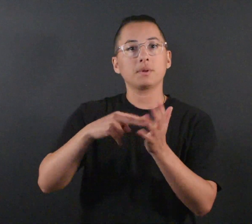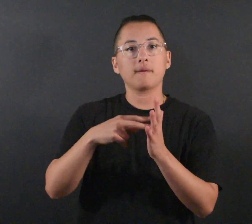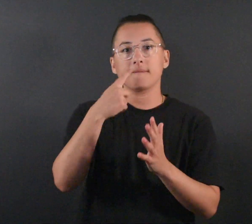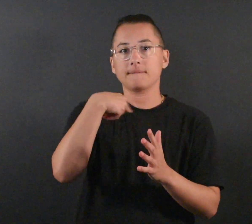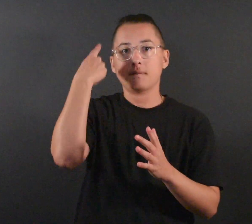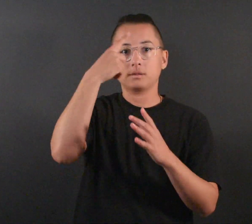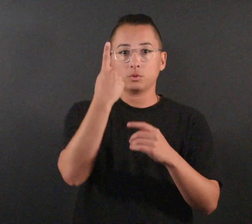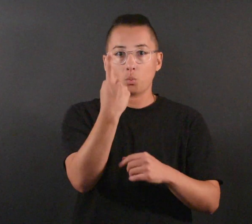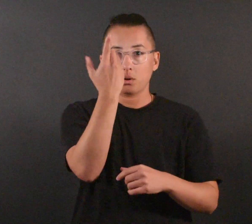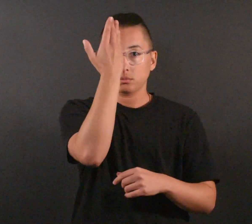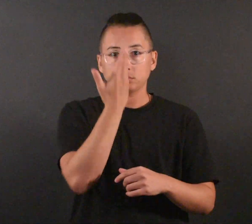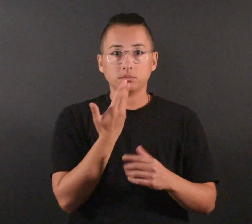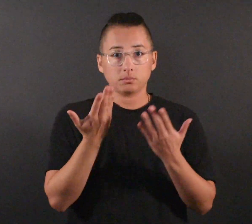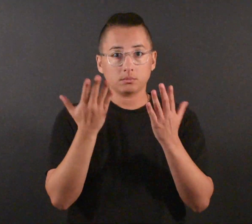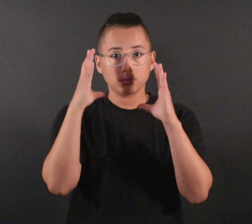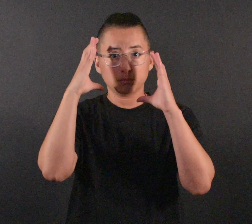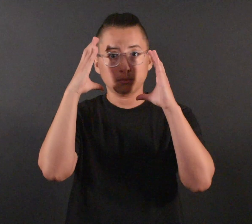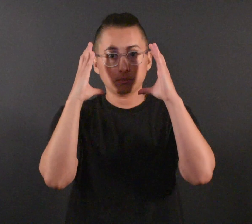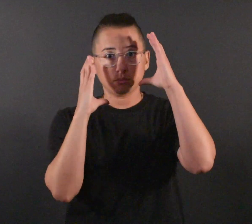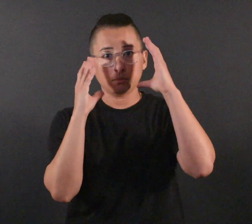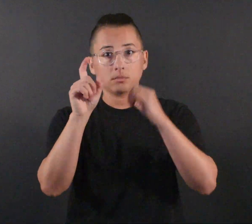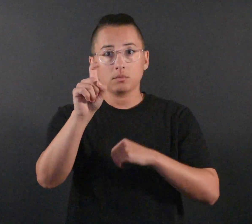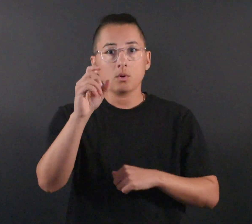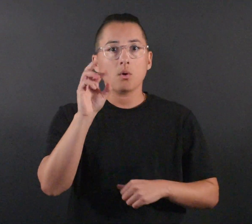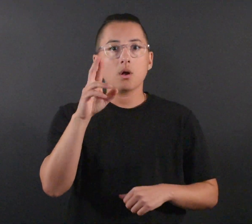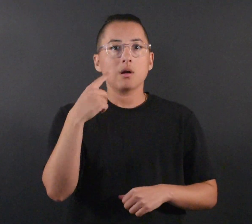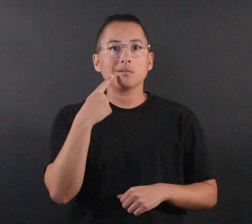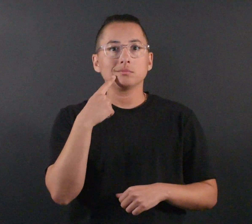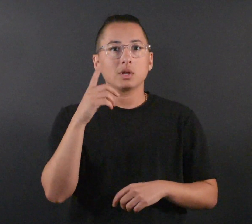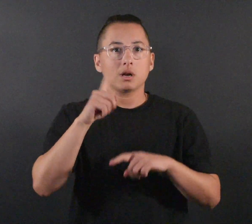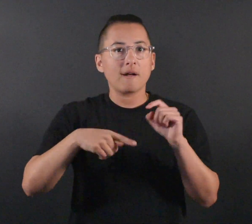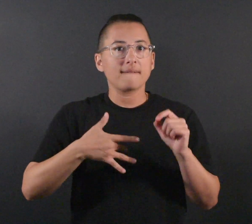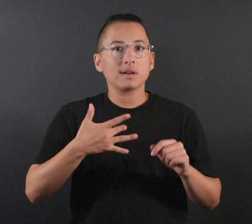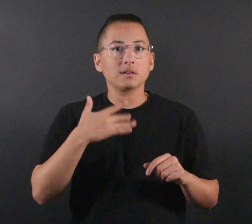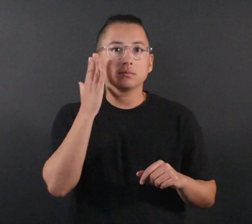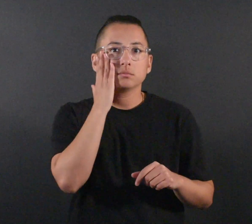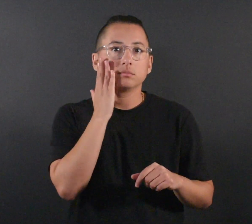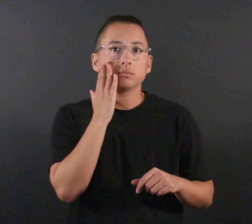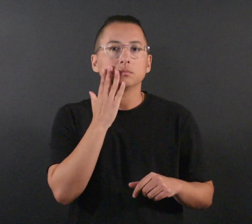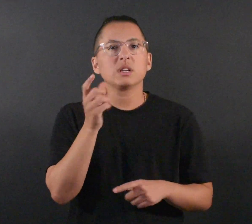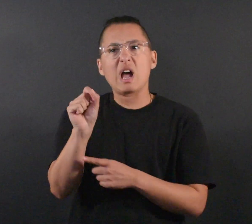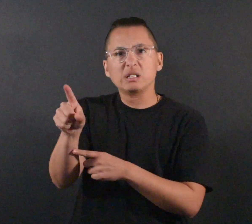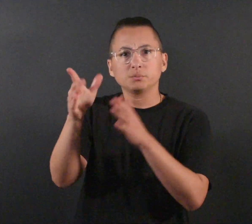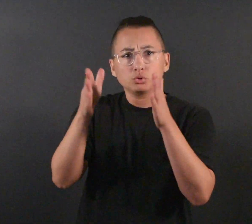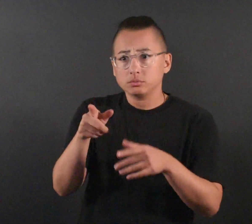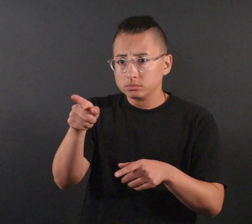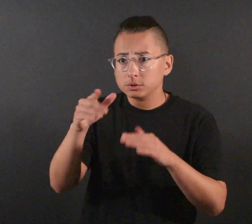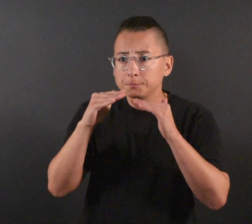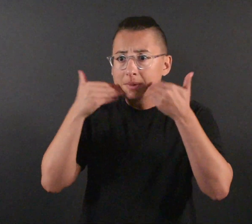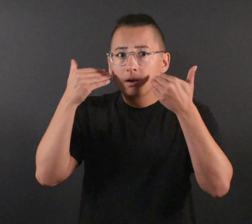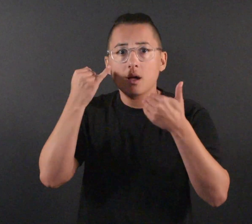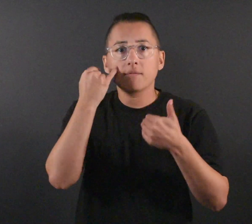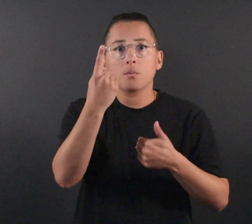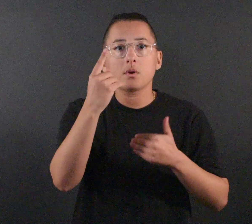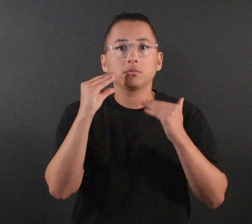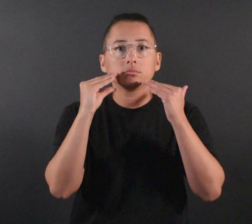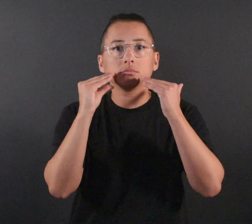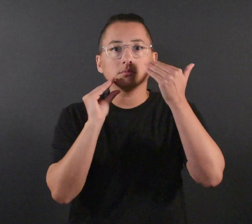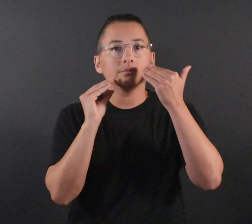F - Face drooping. Does tone side of the face droop or is it numb? Ask the person to smile.